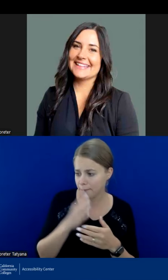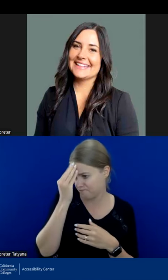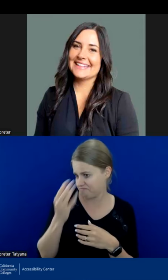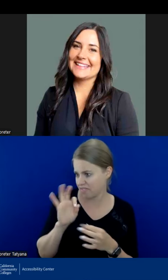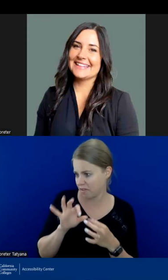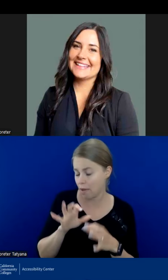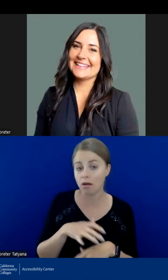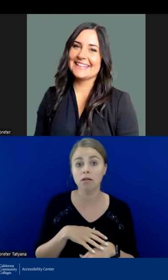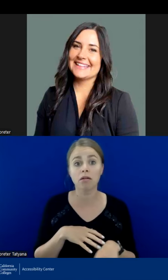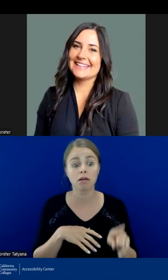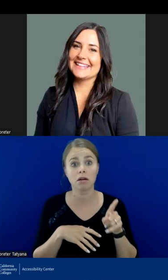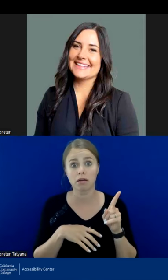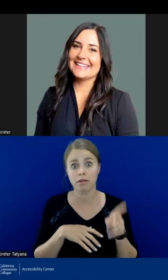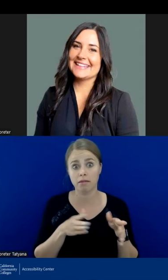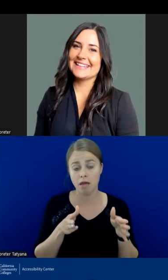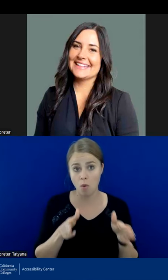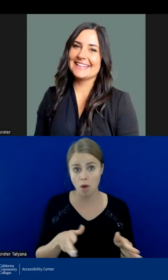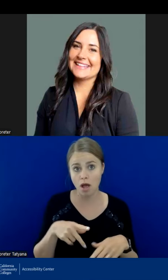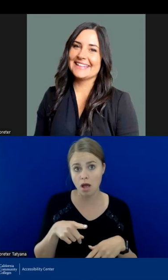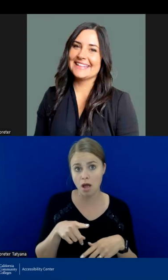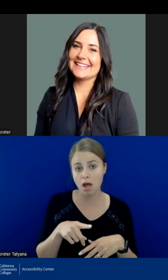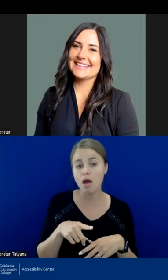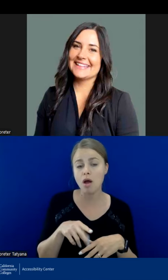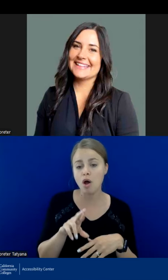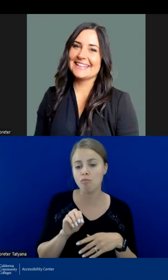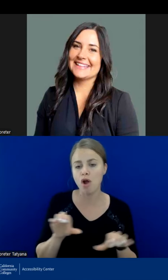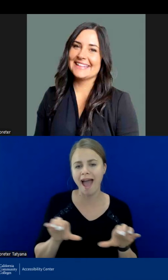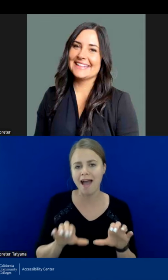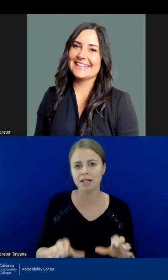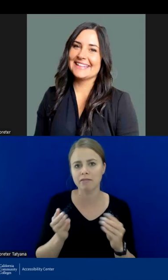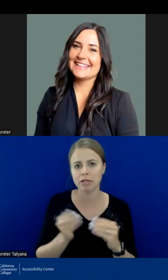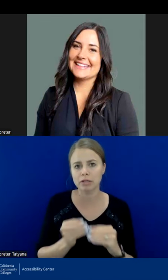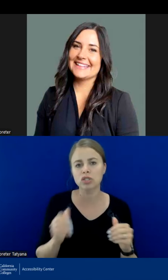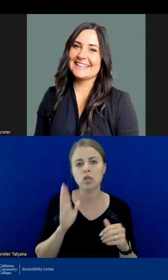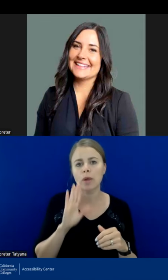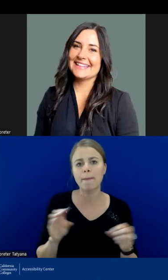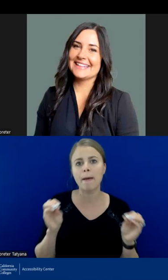This way proactive remediation will be much more effective